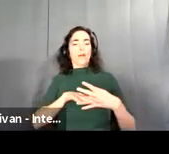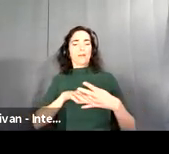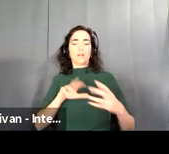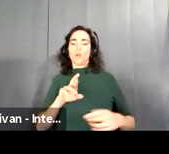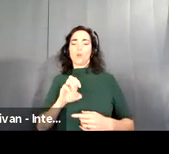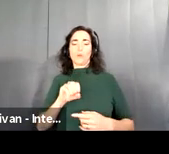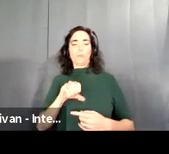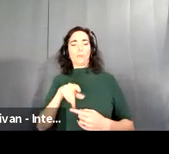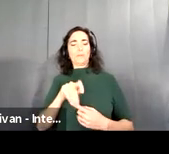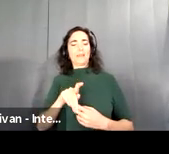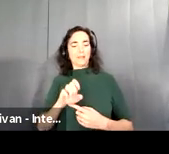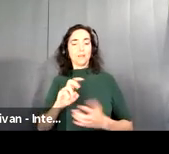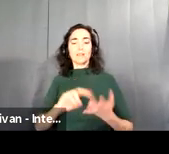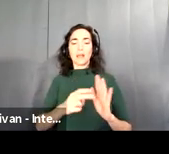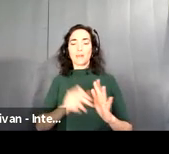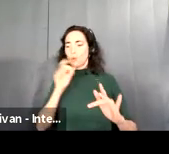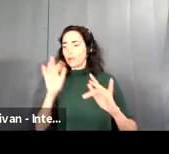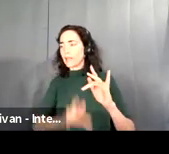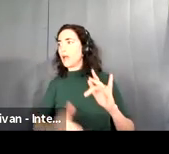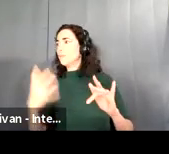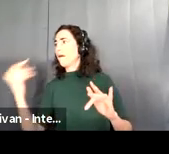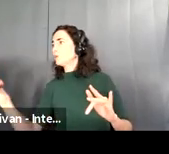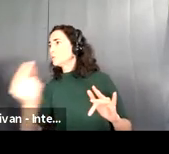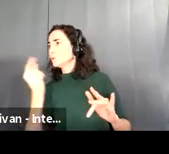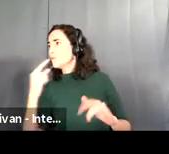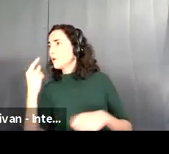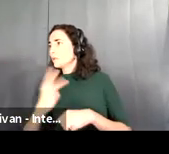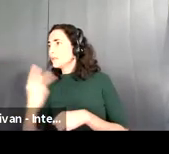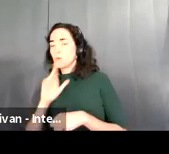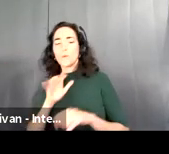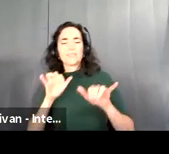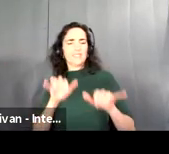So was that a gap in their care.